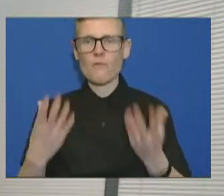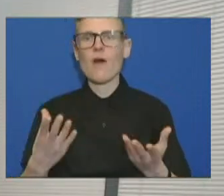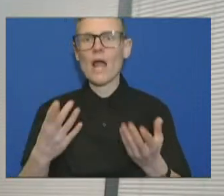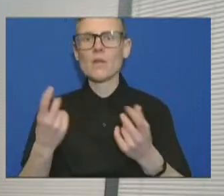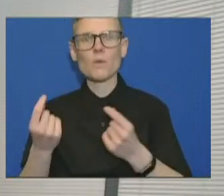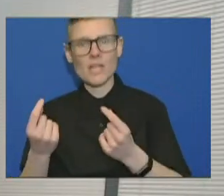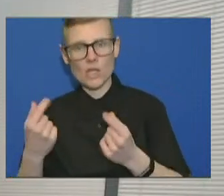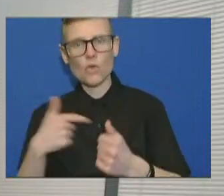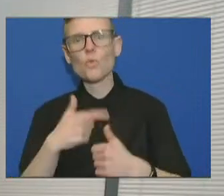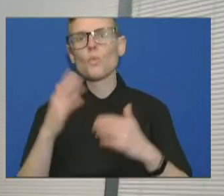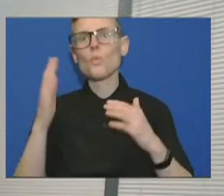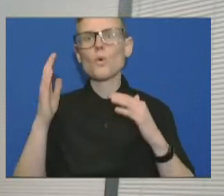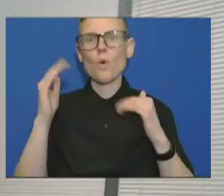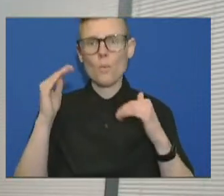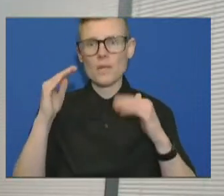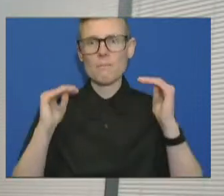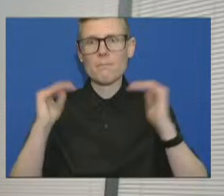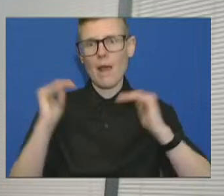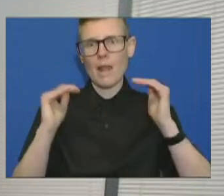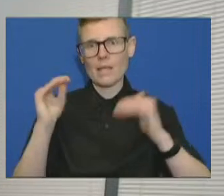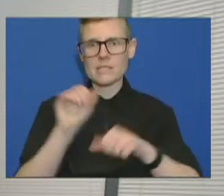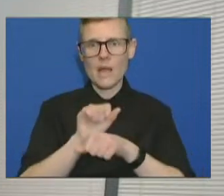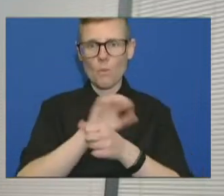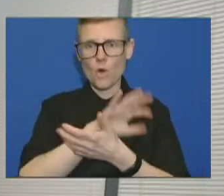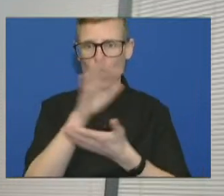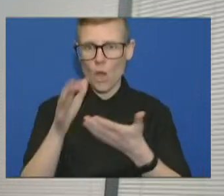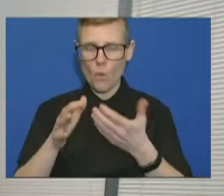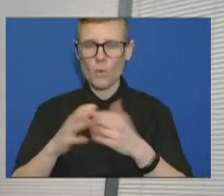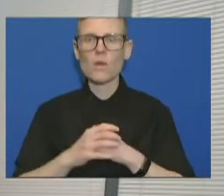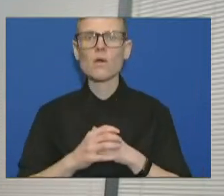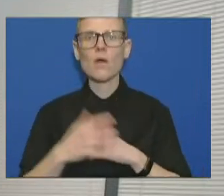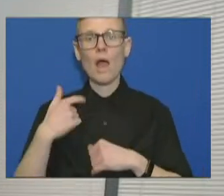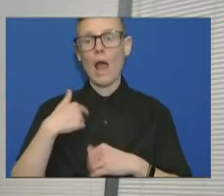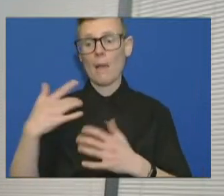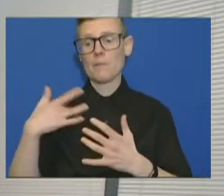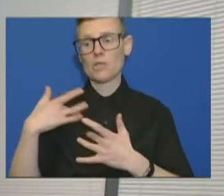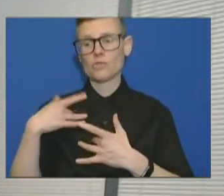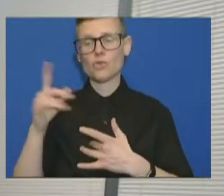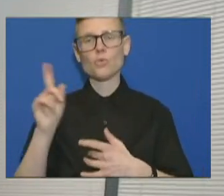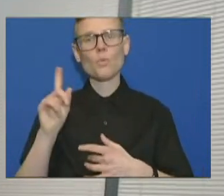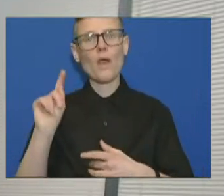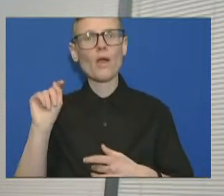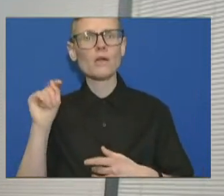infants and toddlers? Yes, we're very aware of the services that they provide and what they do.